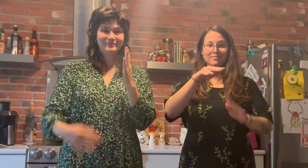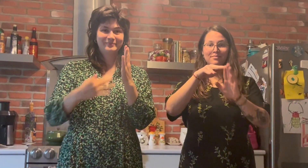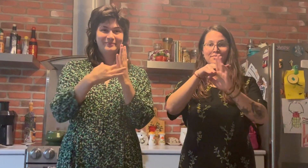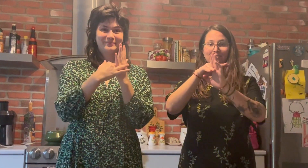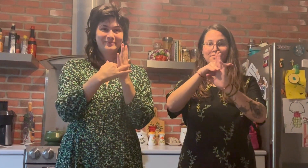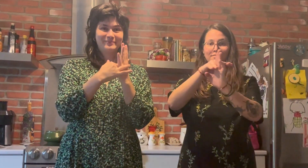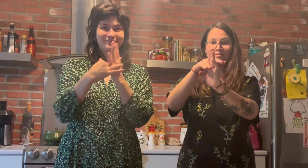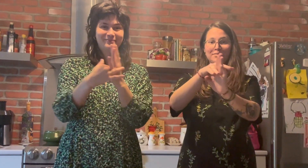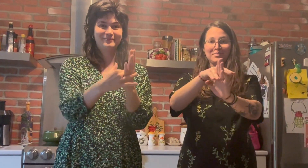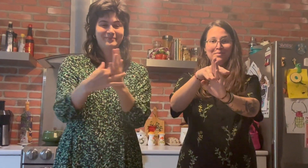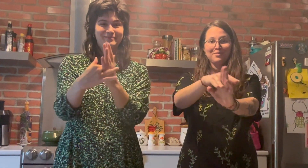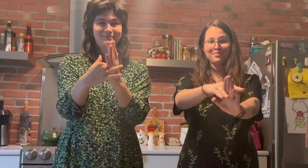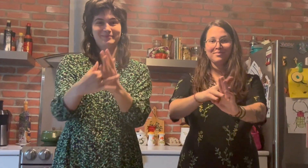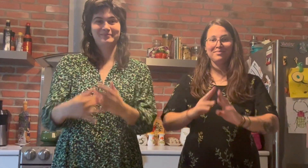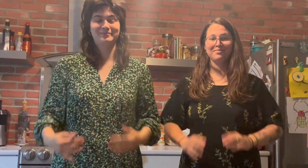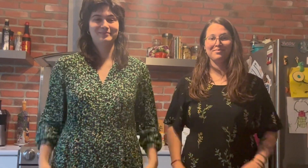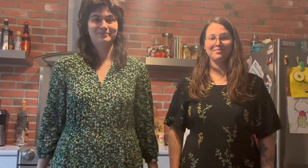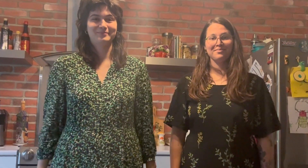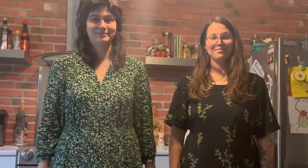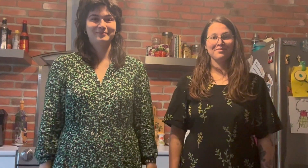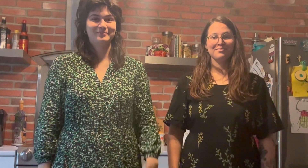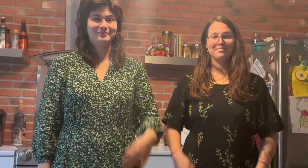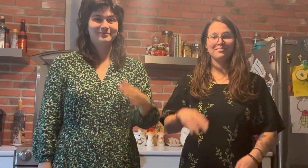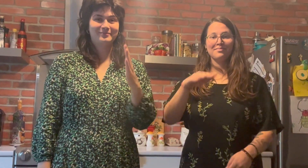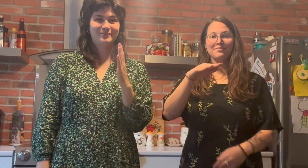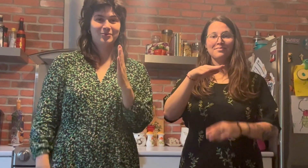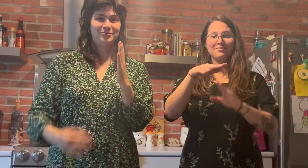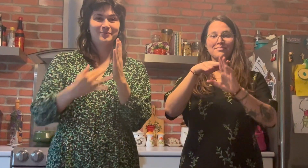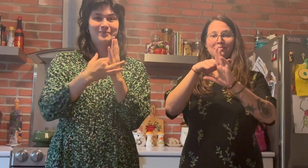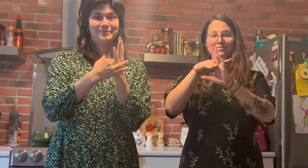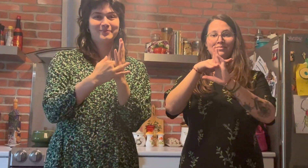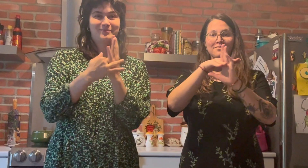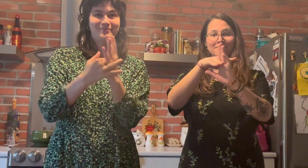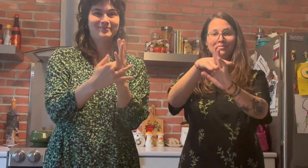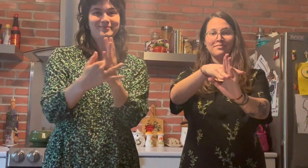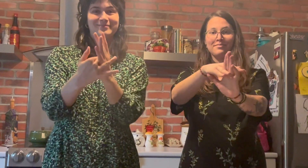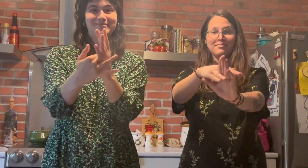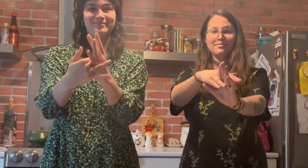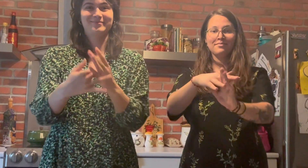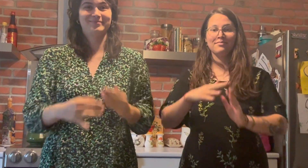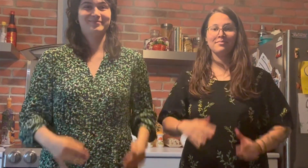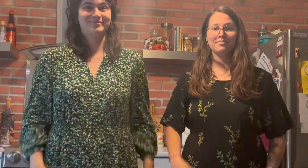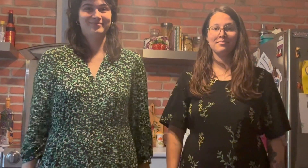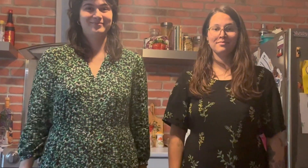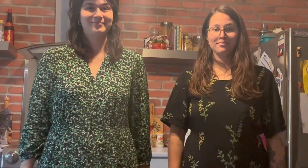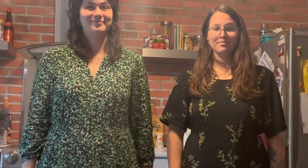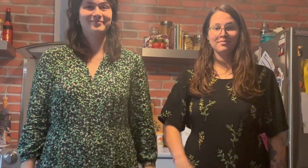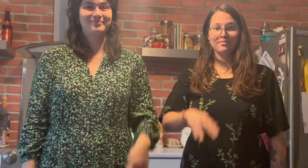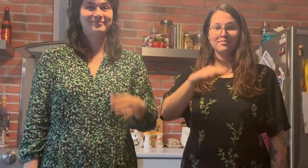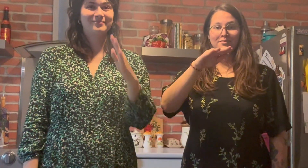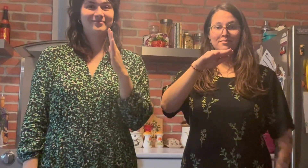Insère ton autre main dans cet espace. Elle est à la verticale, donc les doigts vers le haut.